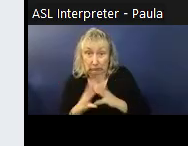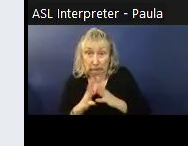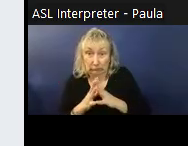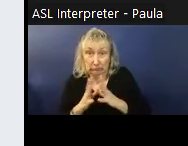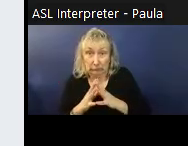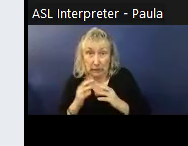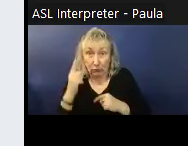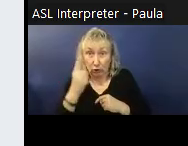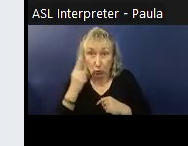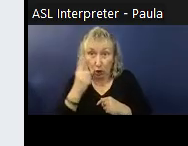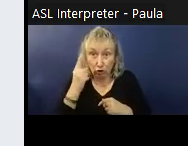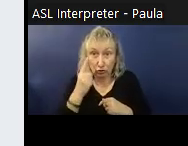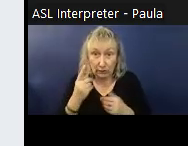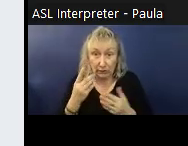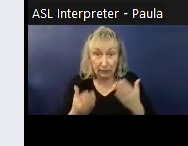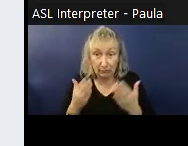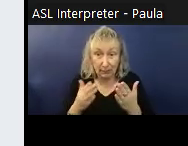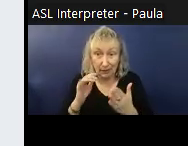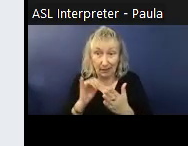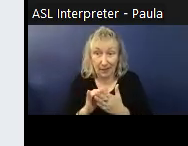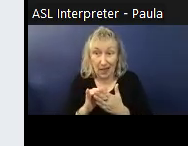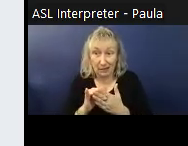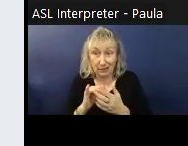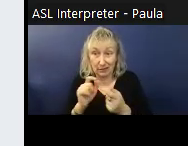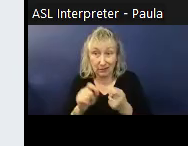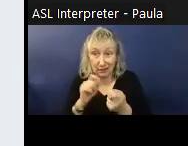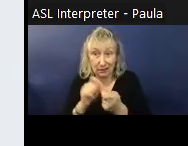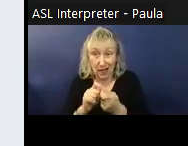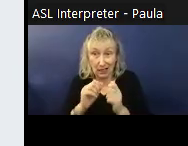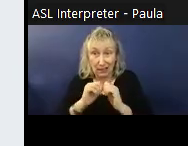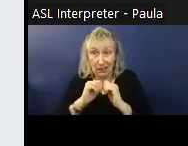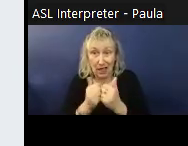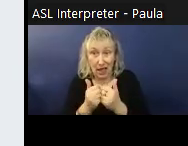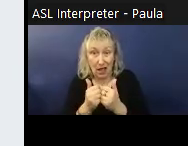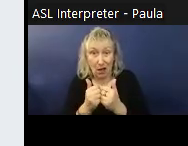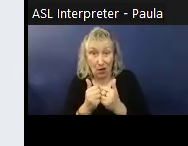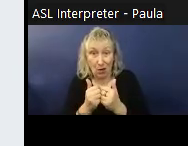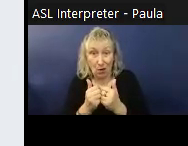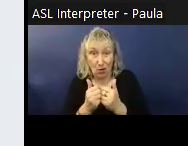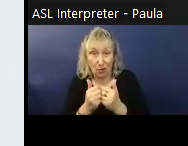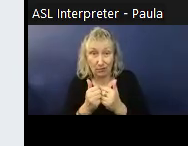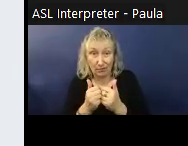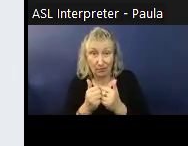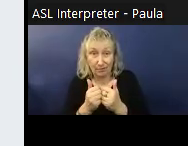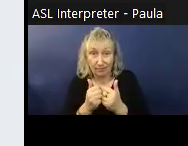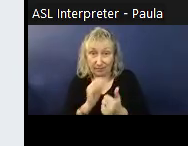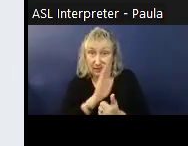individual intake forms then translate to the deficiency that is given to the